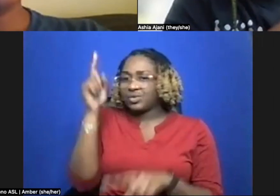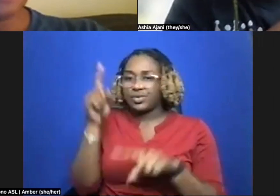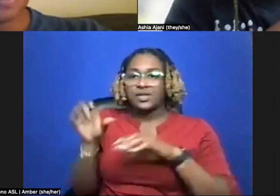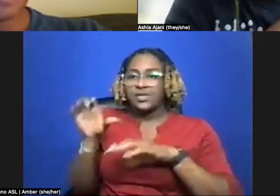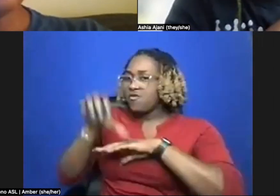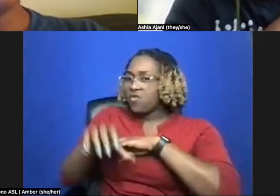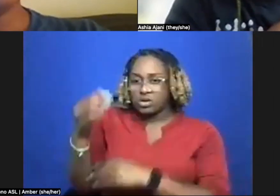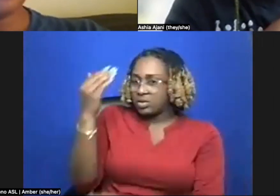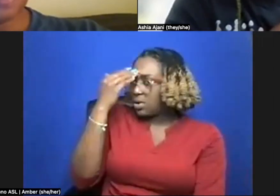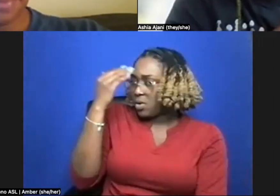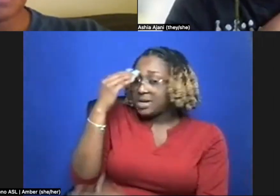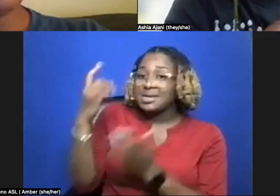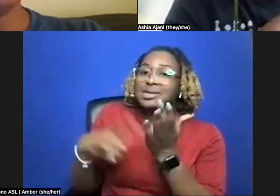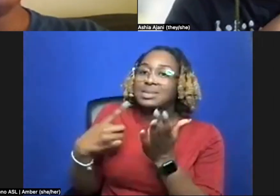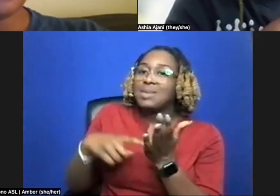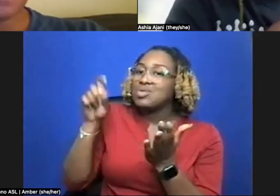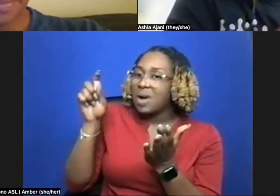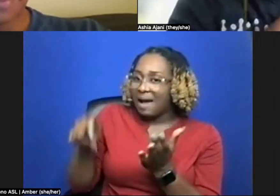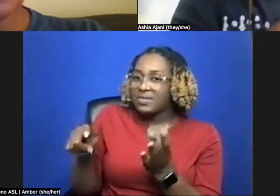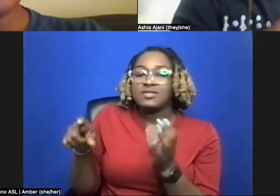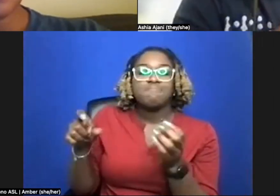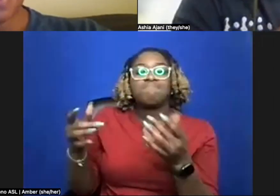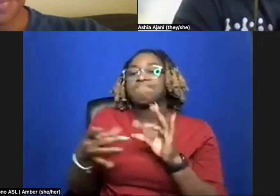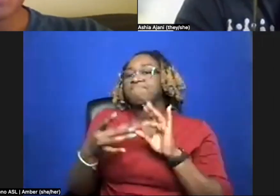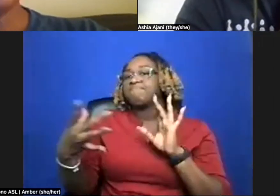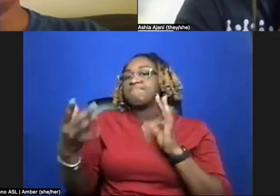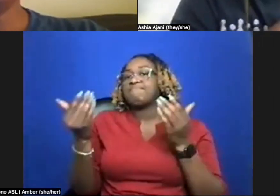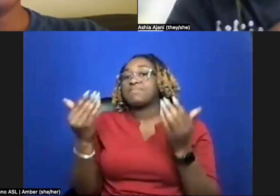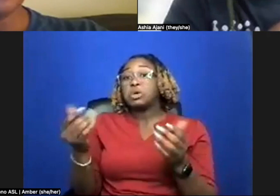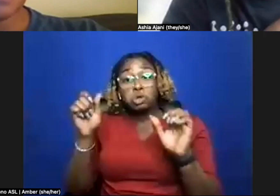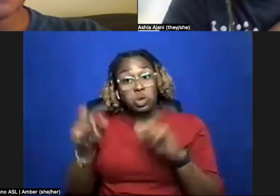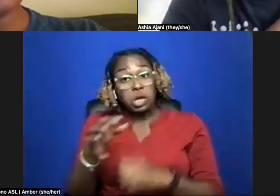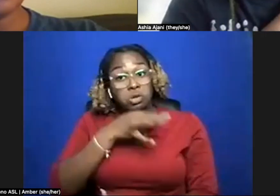sometimes you just have to let things do what they do. You can be curious and you can be engaged and